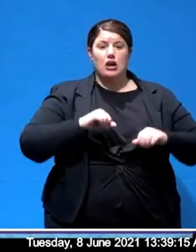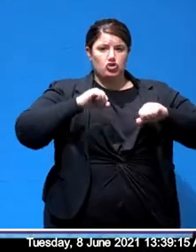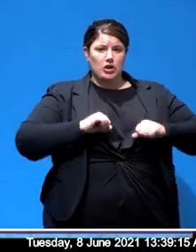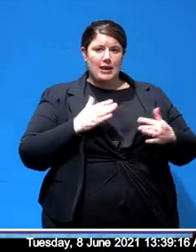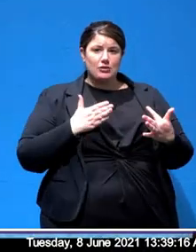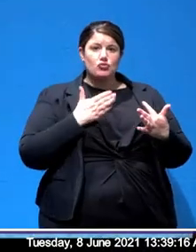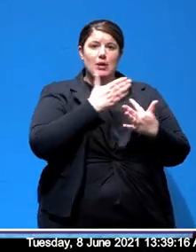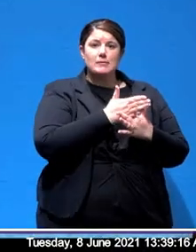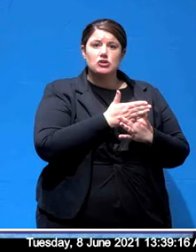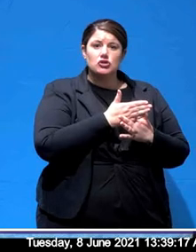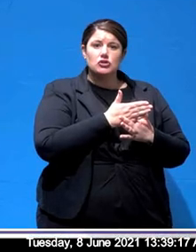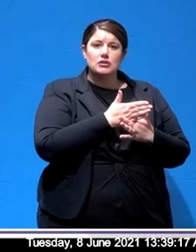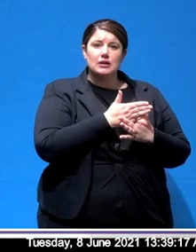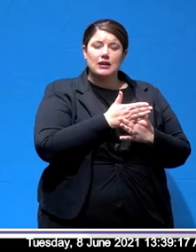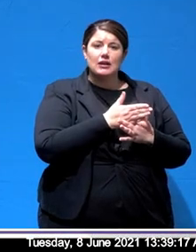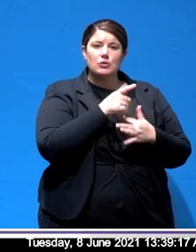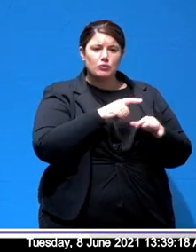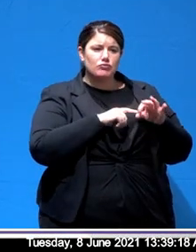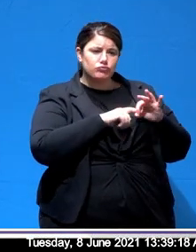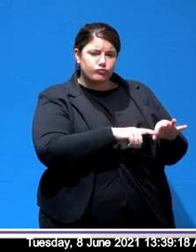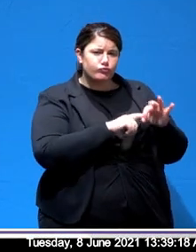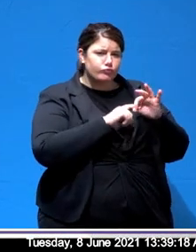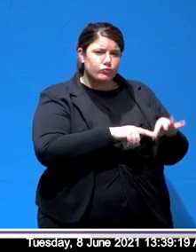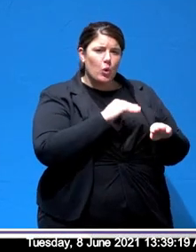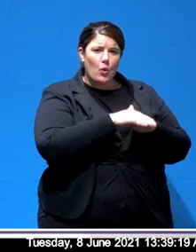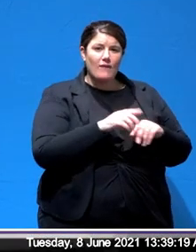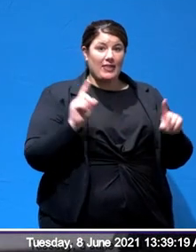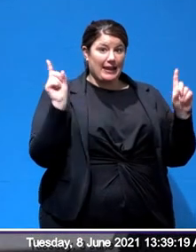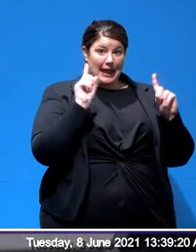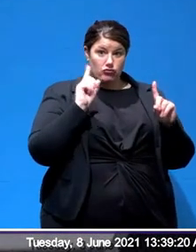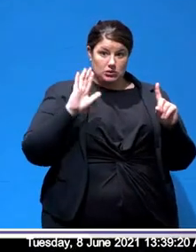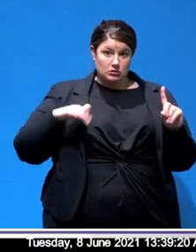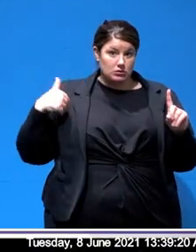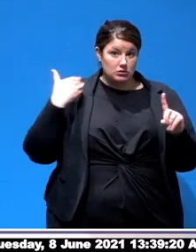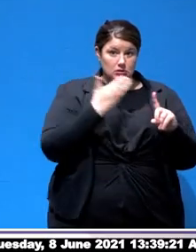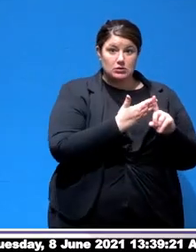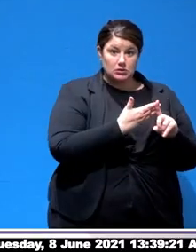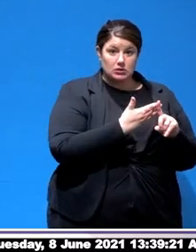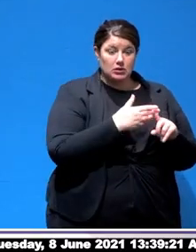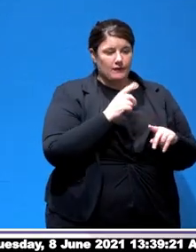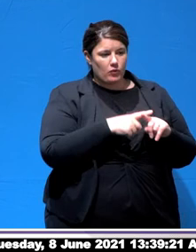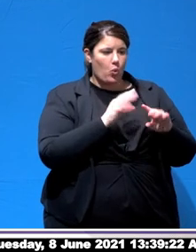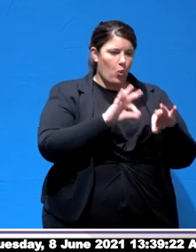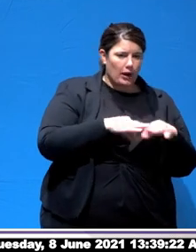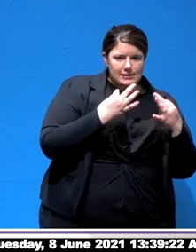You have been asking questions of Mr Cunningham about the current situation in terms of organisation.